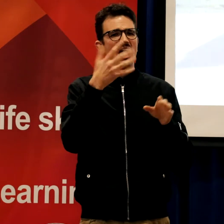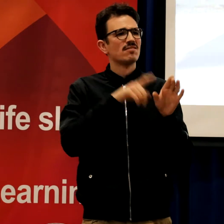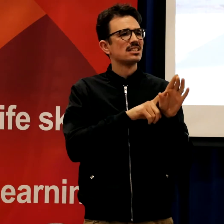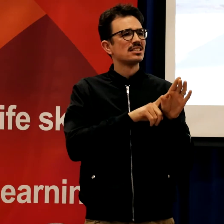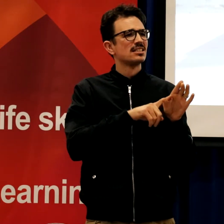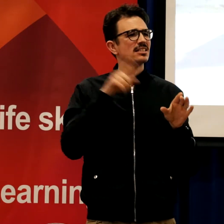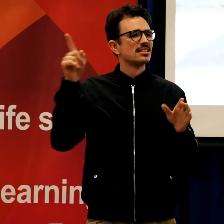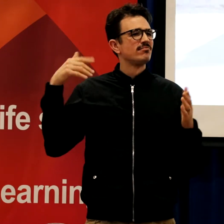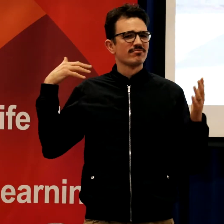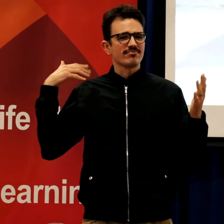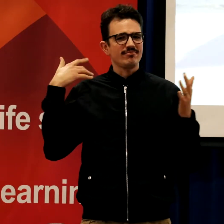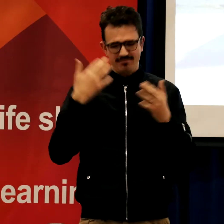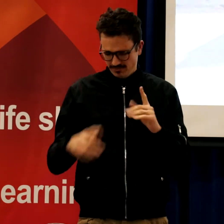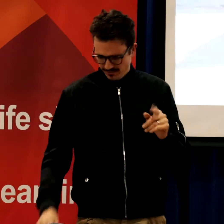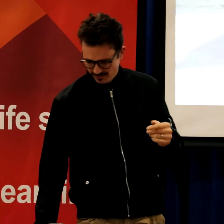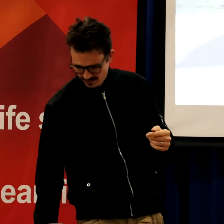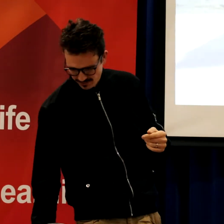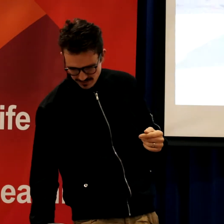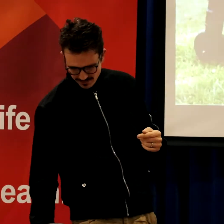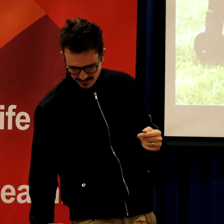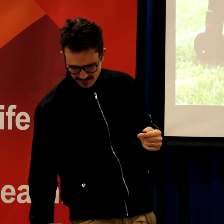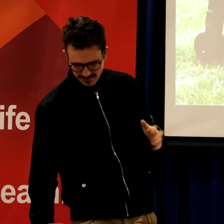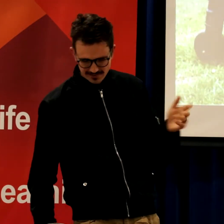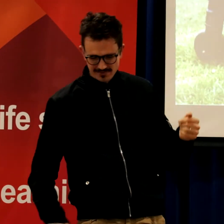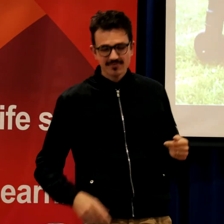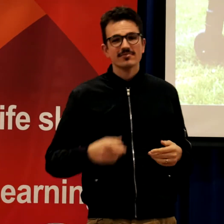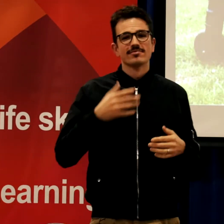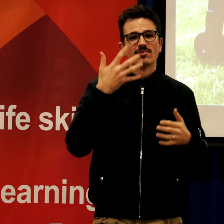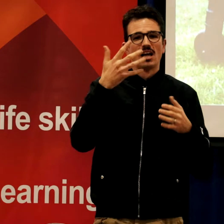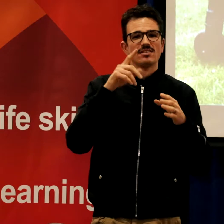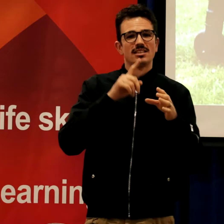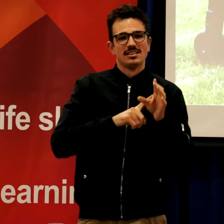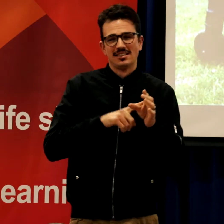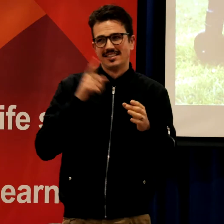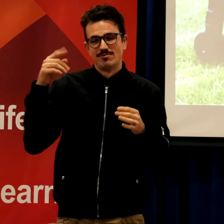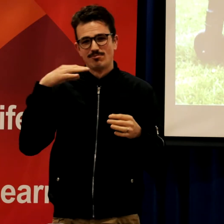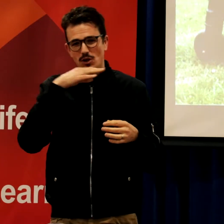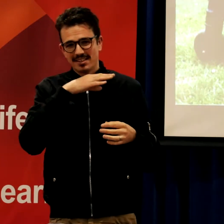I lived in Melbourne for five years with my wife. Oh, there’s the photos of me.